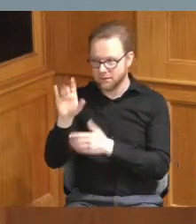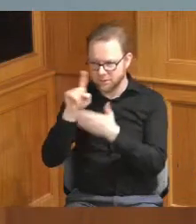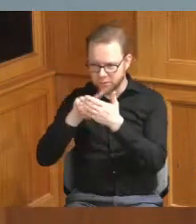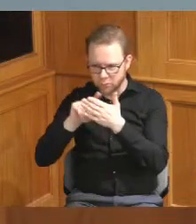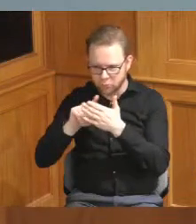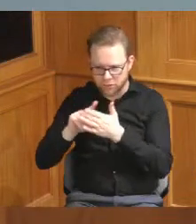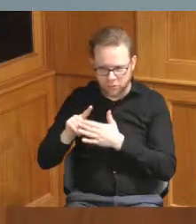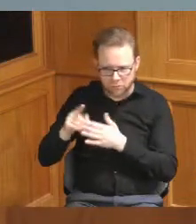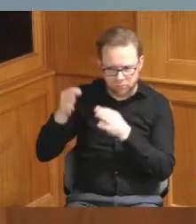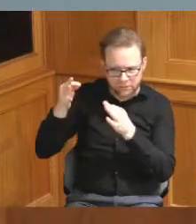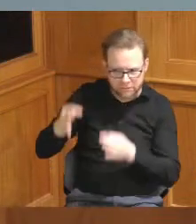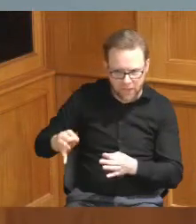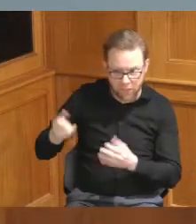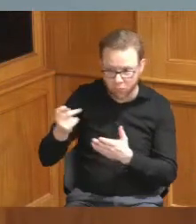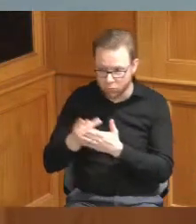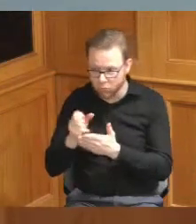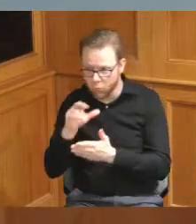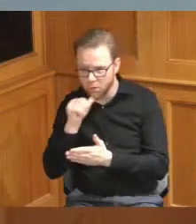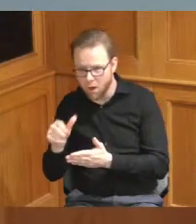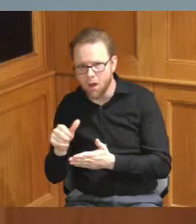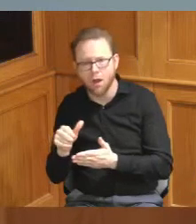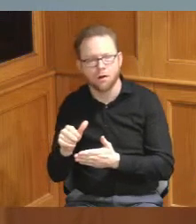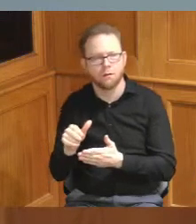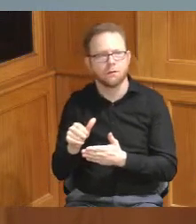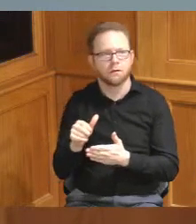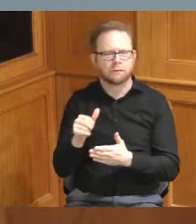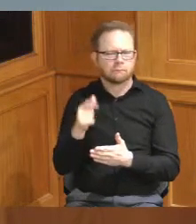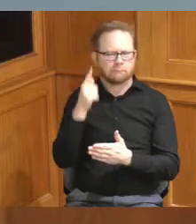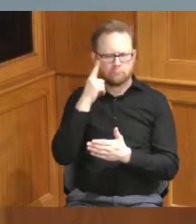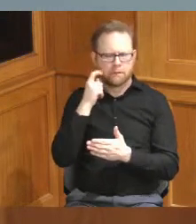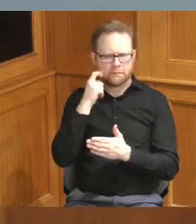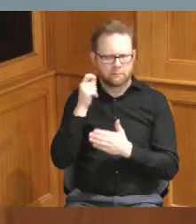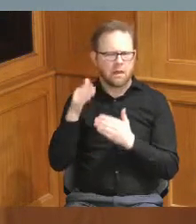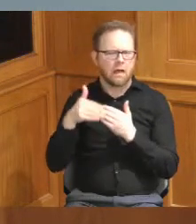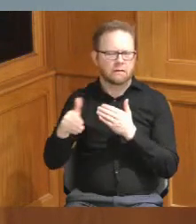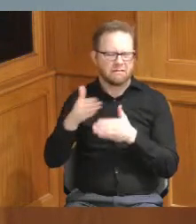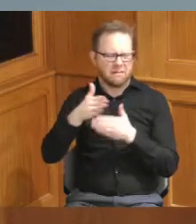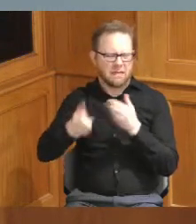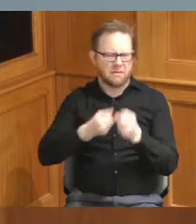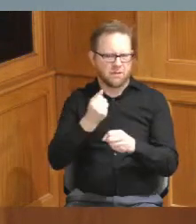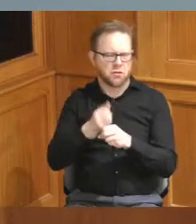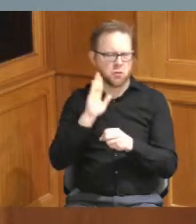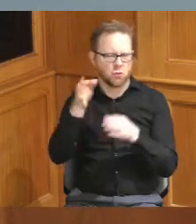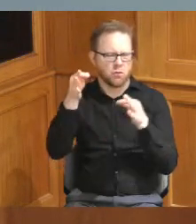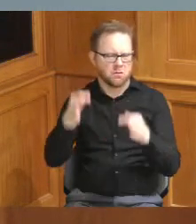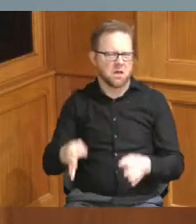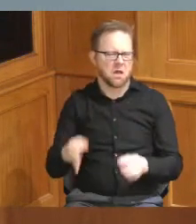have some data behind that but likely that's where we will end by the end of the year reason I was